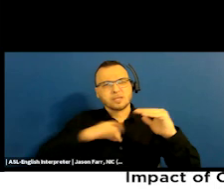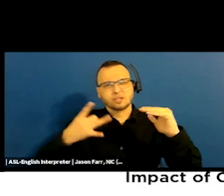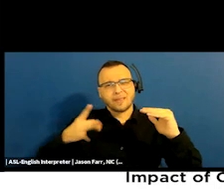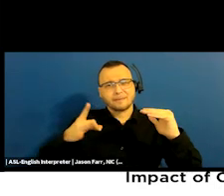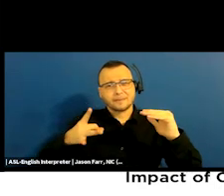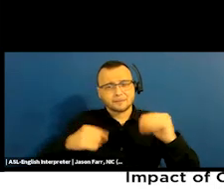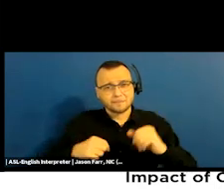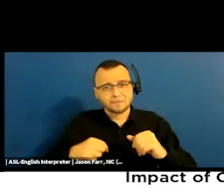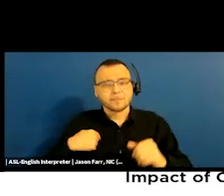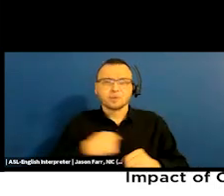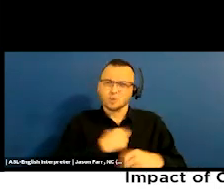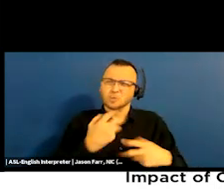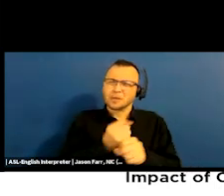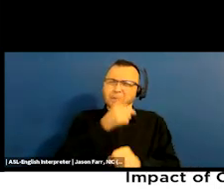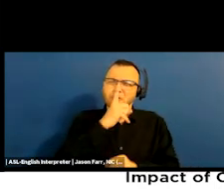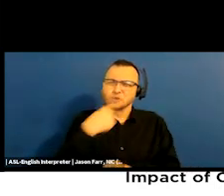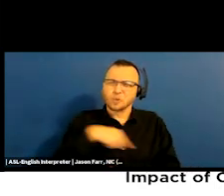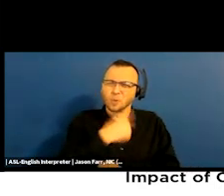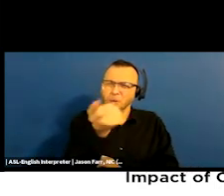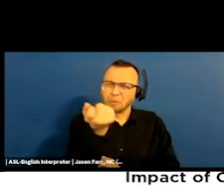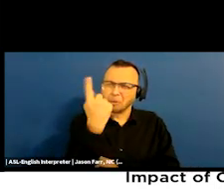of the impact of childhood trauma. We talked about a 1/3